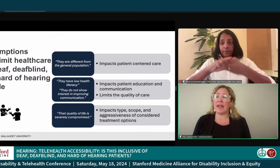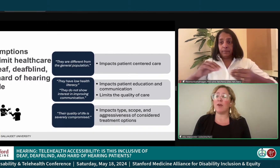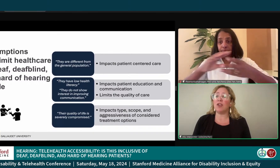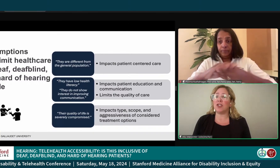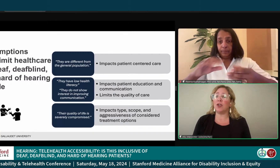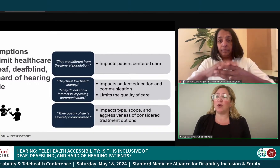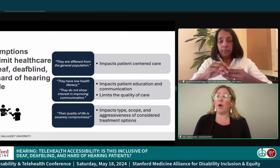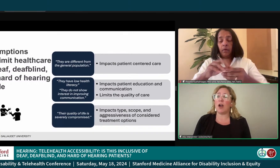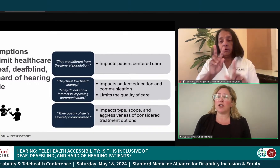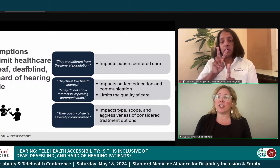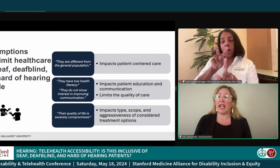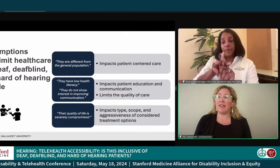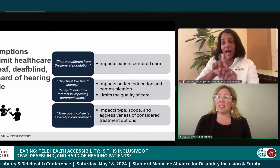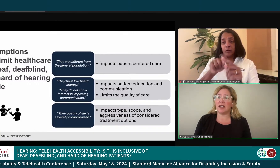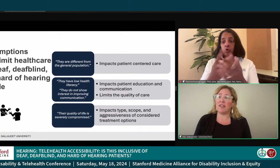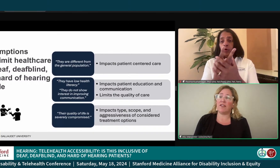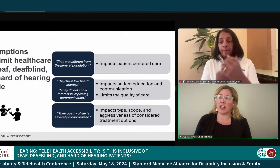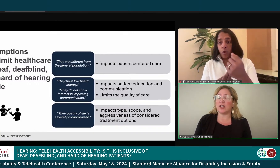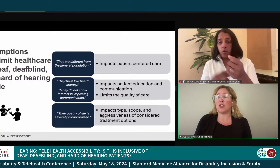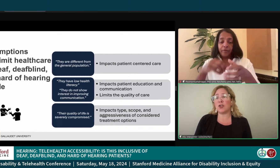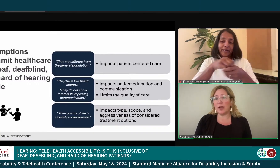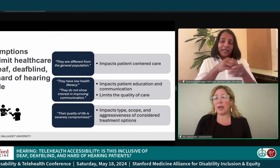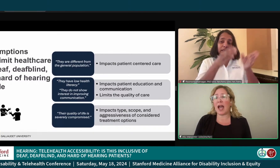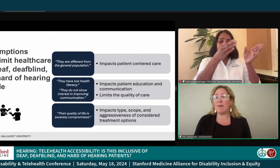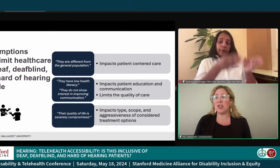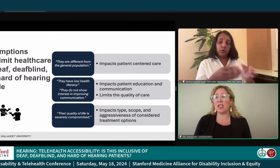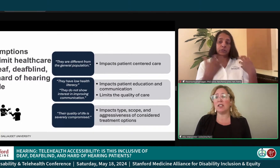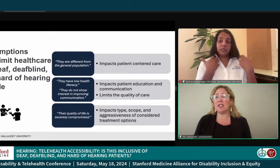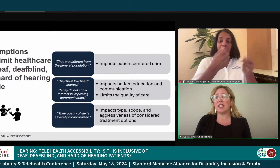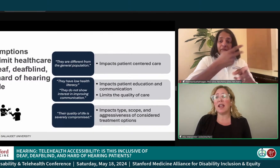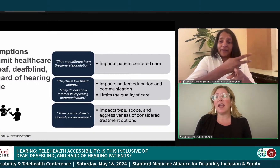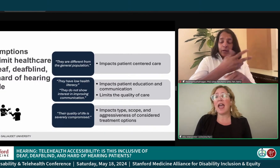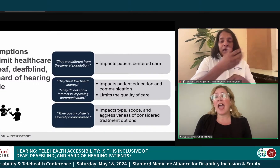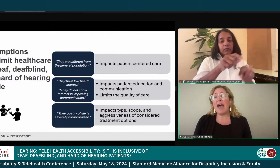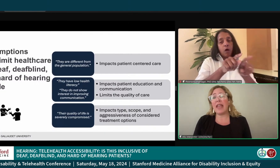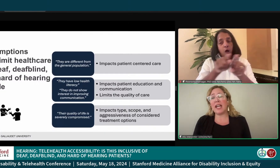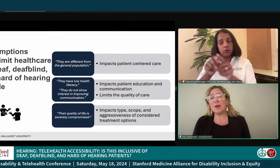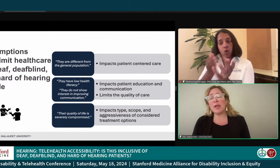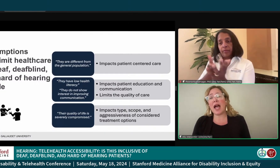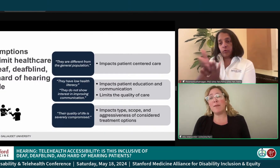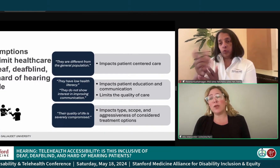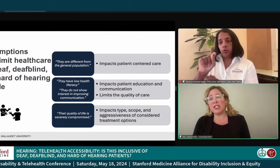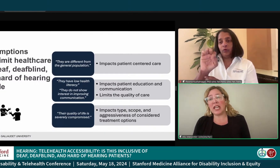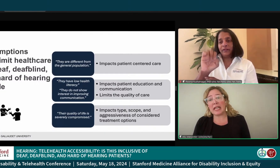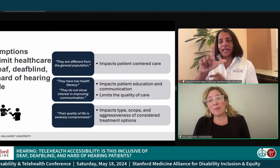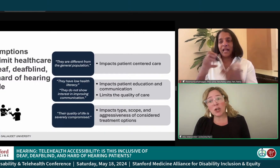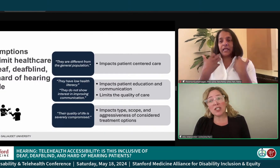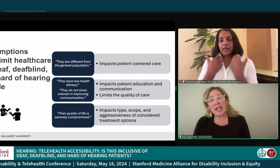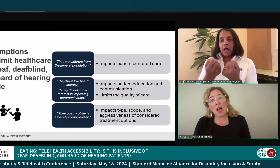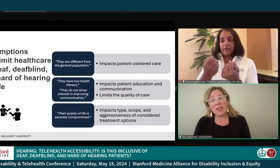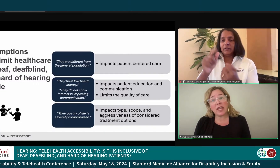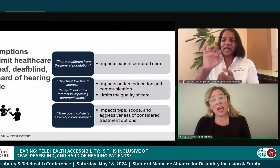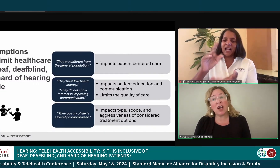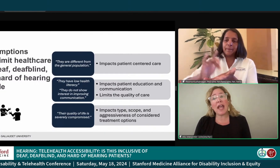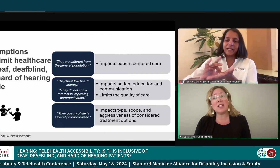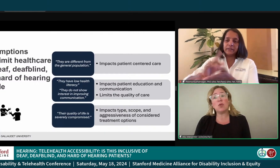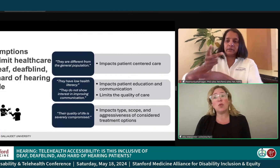able to understand the various treatment options, and that can apply both to in-person healthcare as